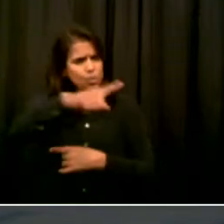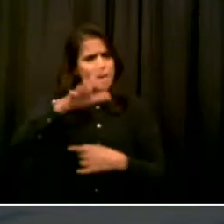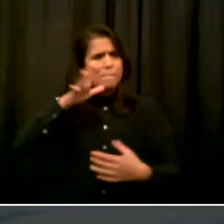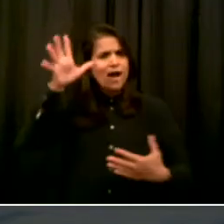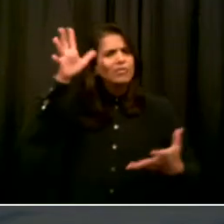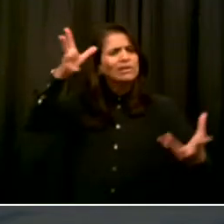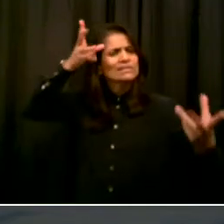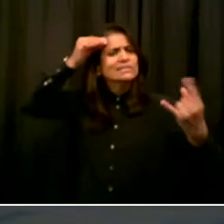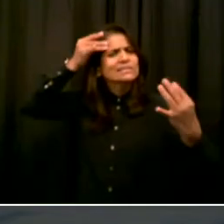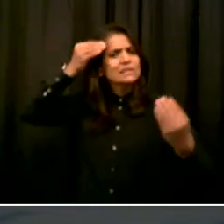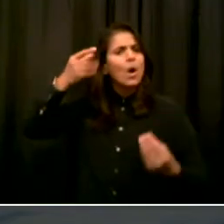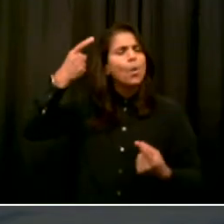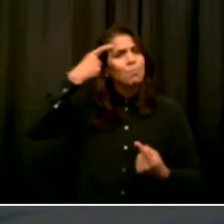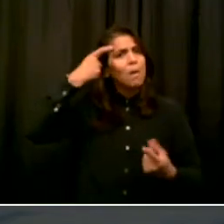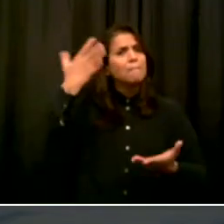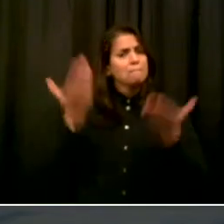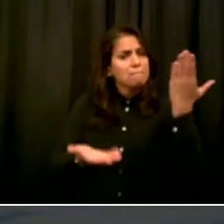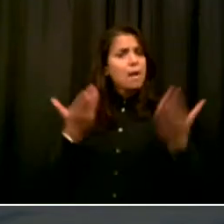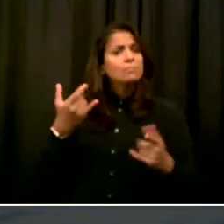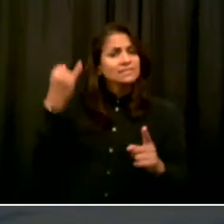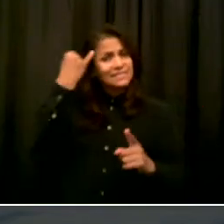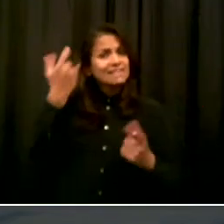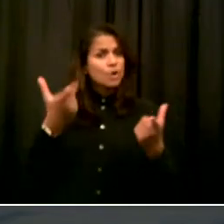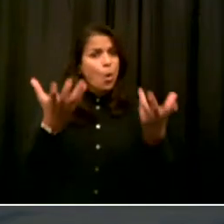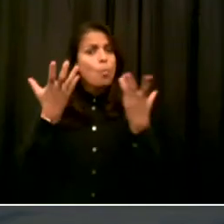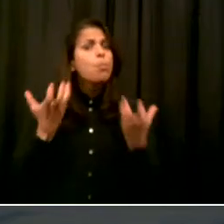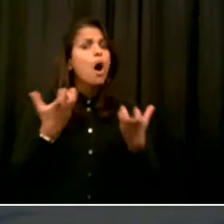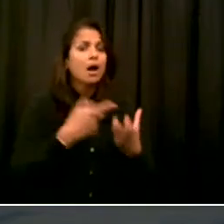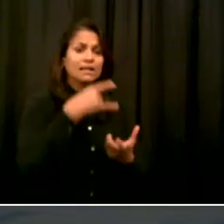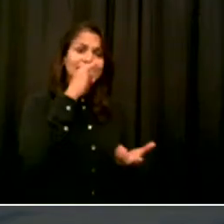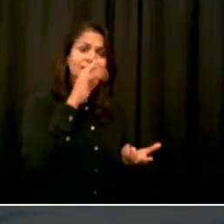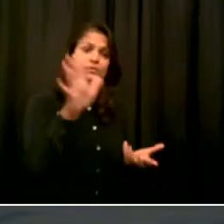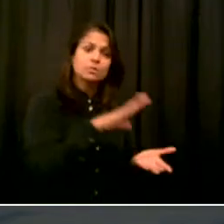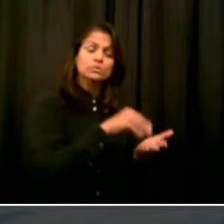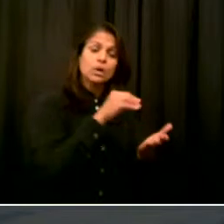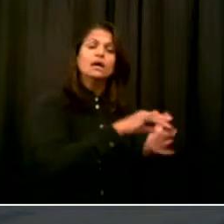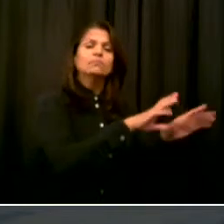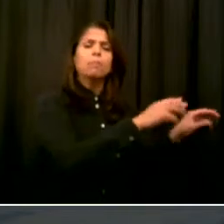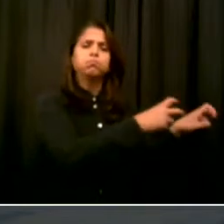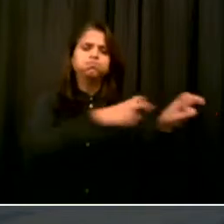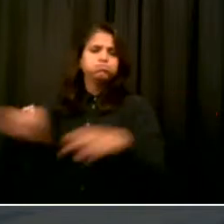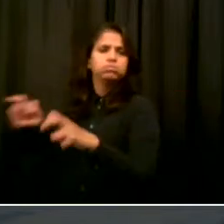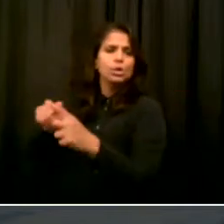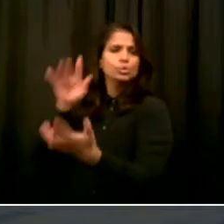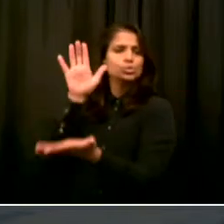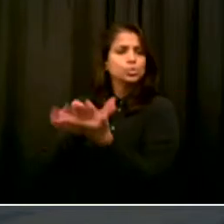IS SAID AND DONE, IS TO ENSURE EVERYBODY HAS THE RIGHT PLAN